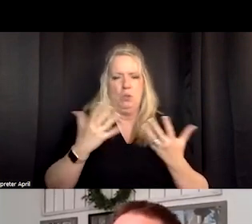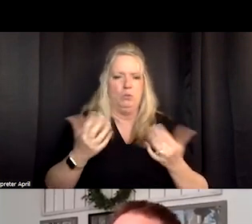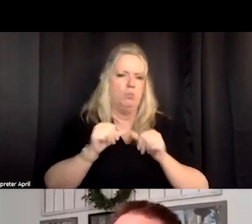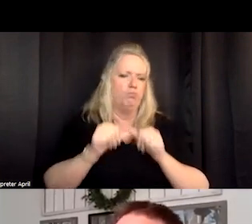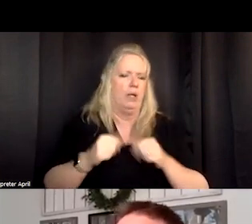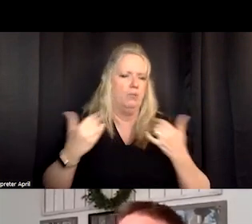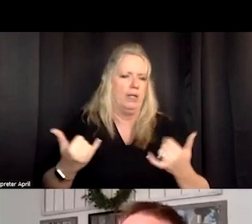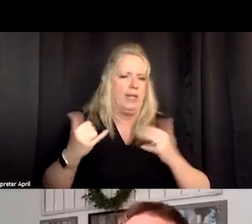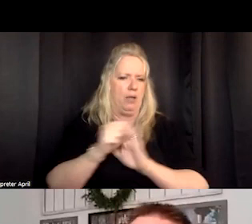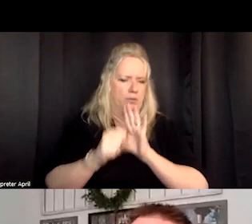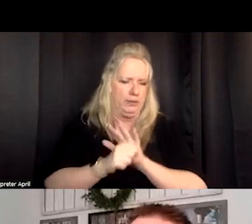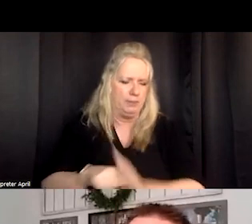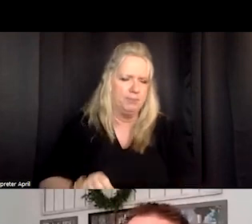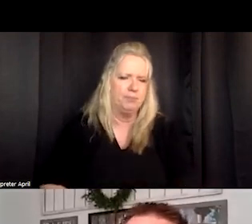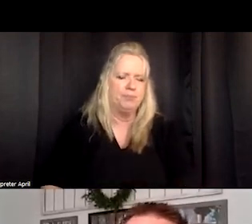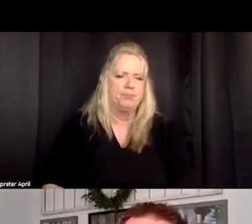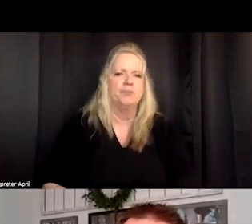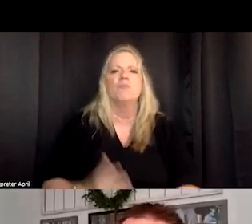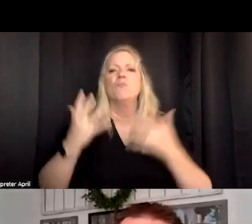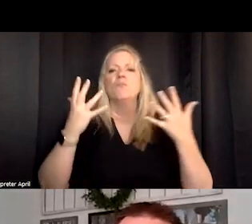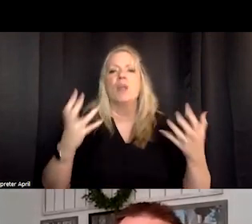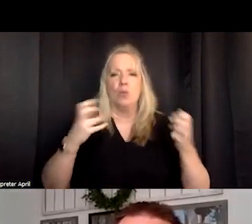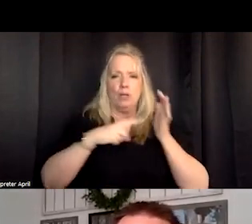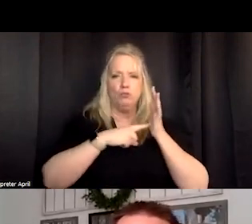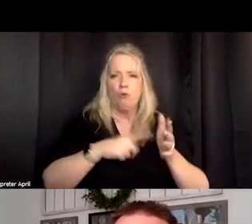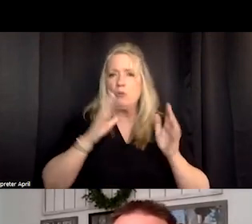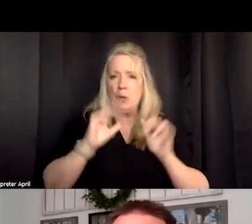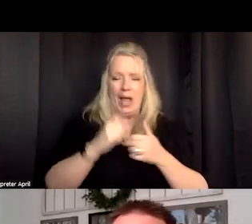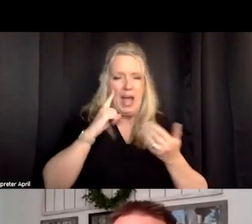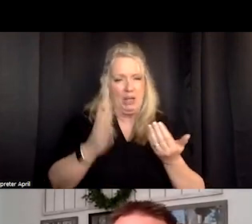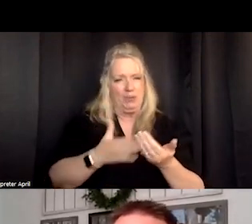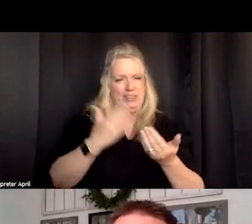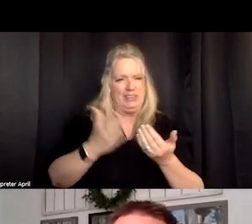WHEN I DO THAT I WANT TO SHOW YOU ALL HOW EASY IT IS TO EDIT ASSUMPTIONS THAT ARE BUILT INTO